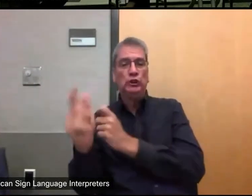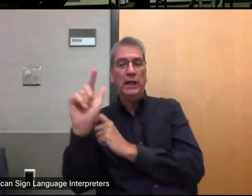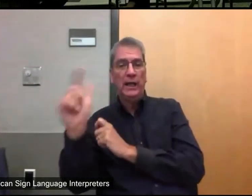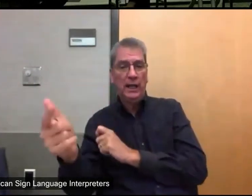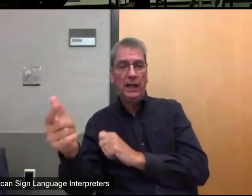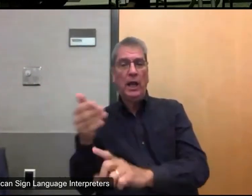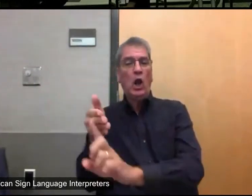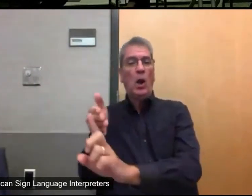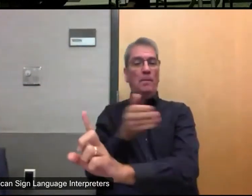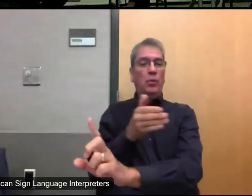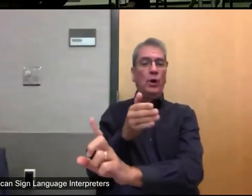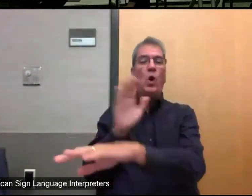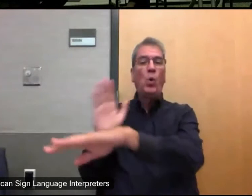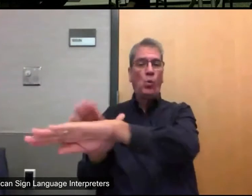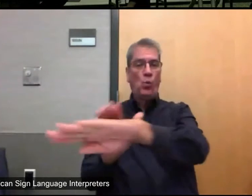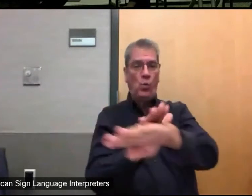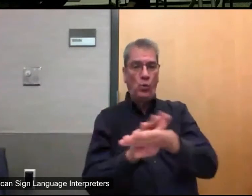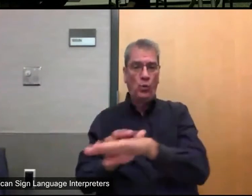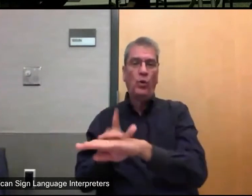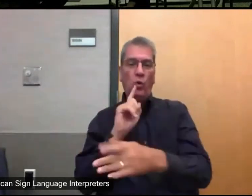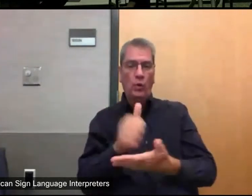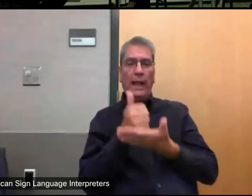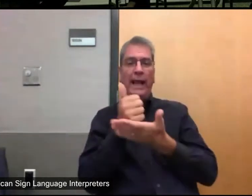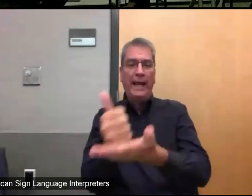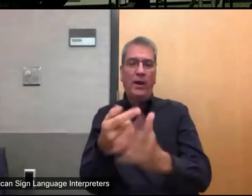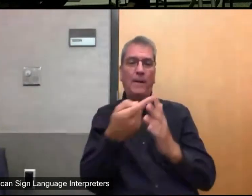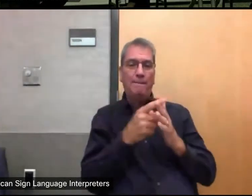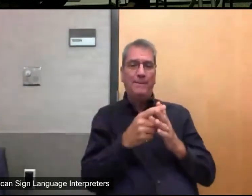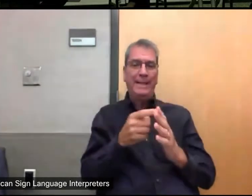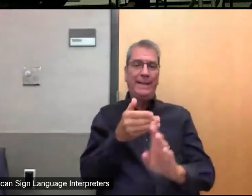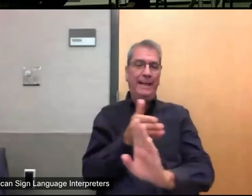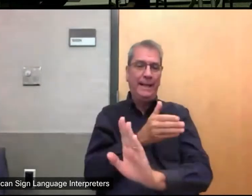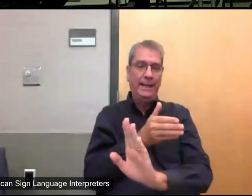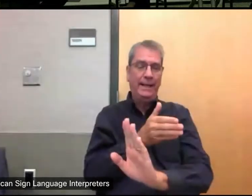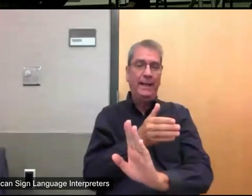with. That would have been helpful from the very beginning as we went along, though.